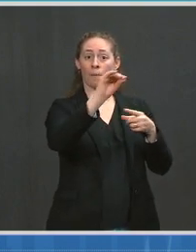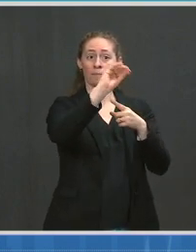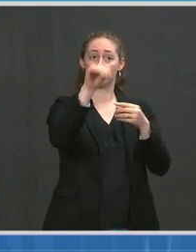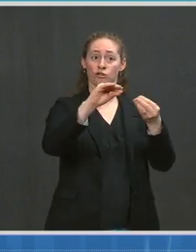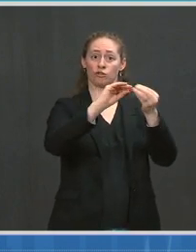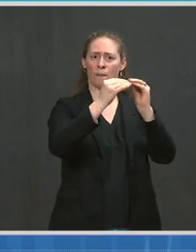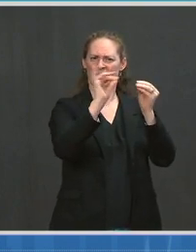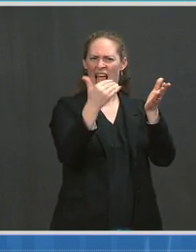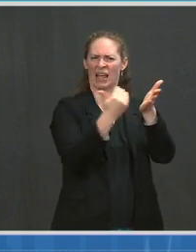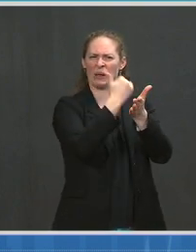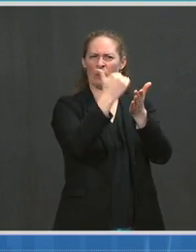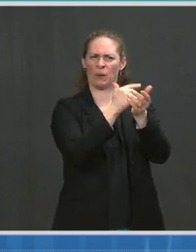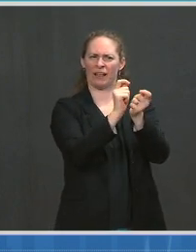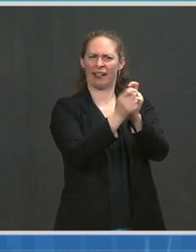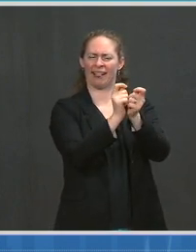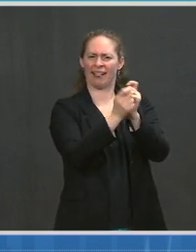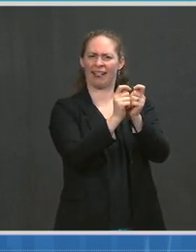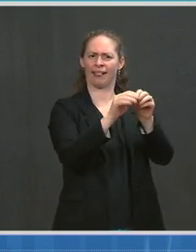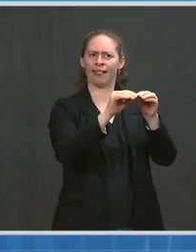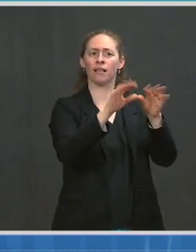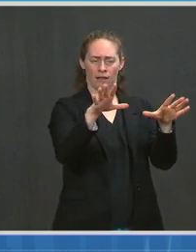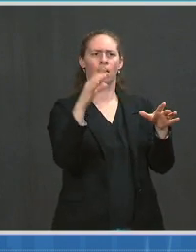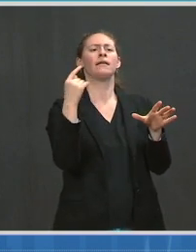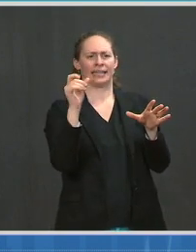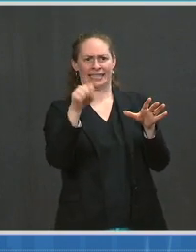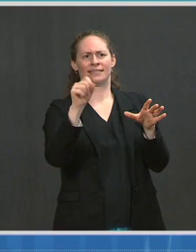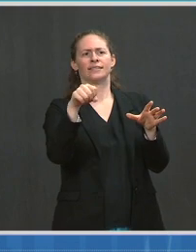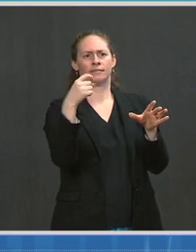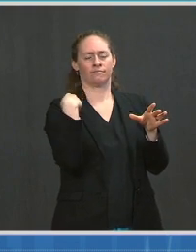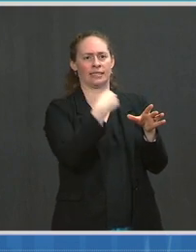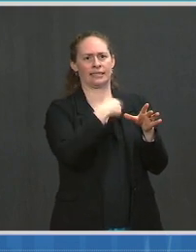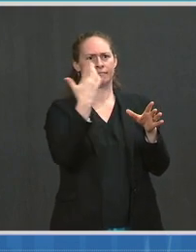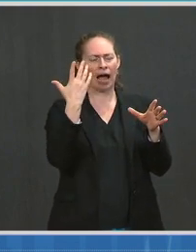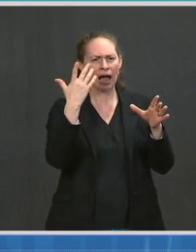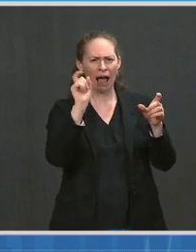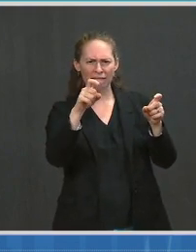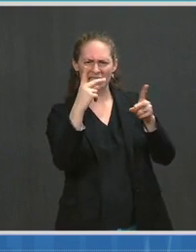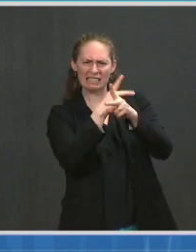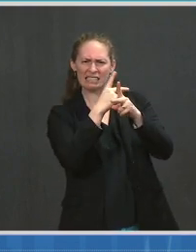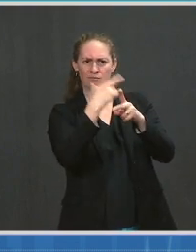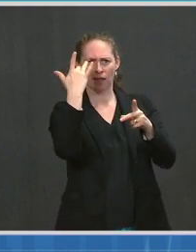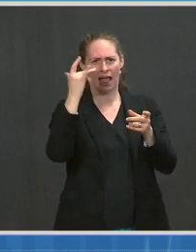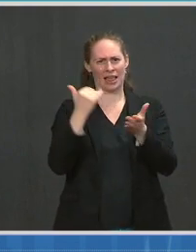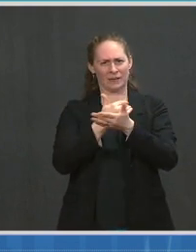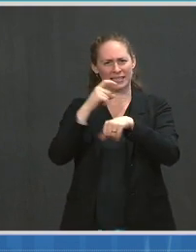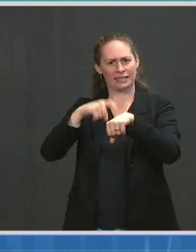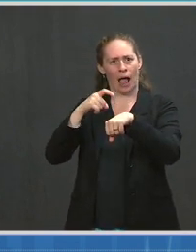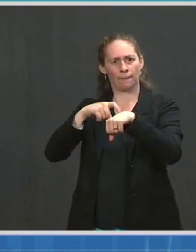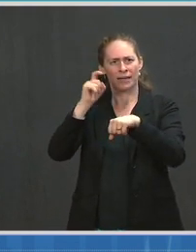because it takes a while to do the sequences and to sequence the variants and do that population-based analysis